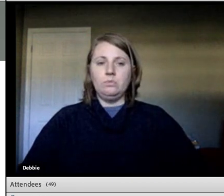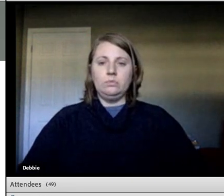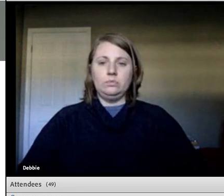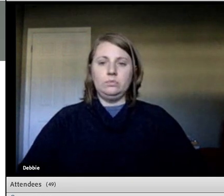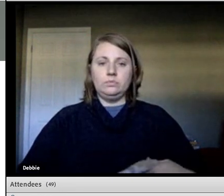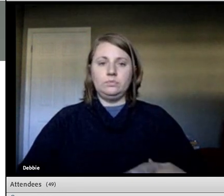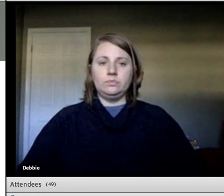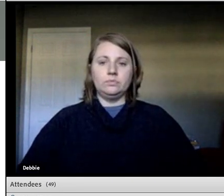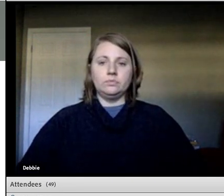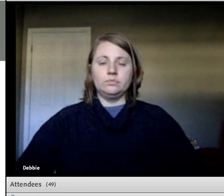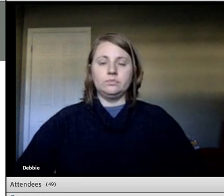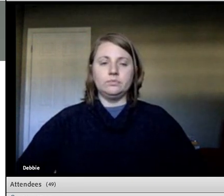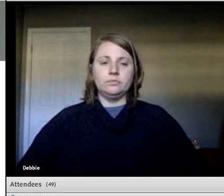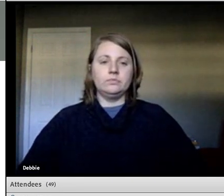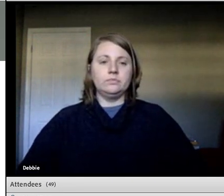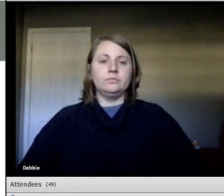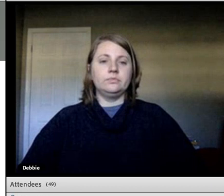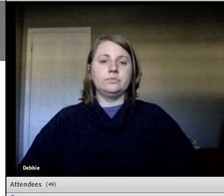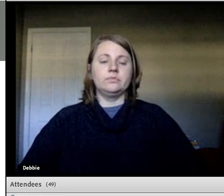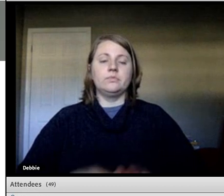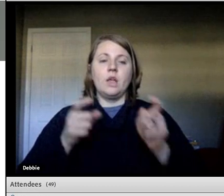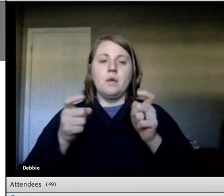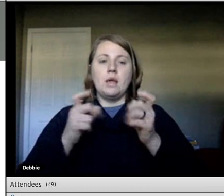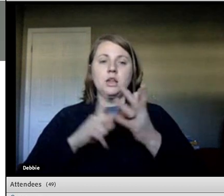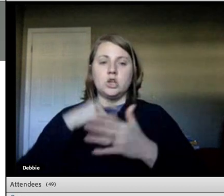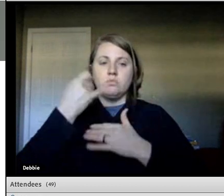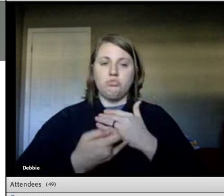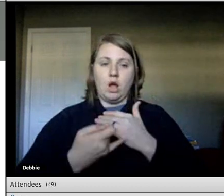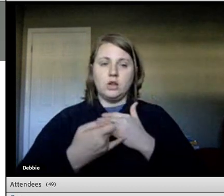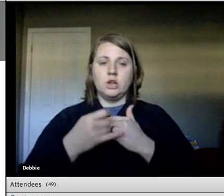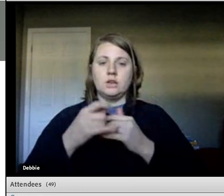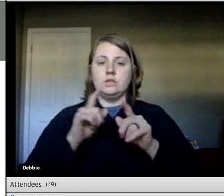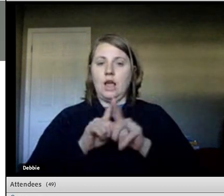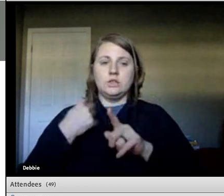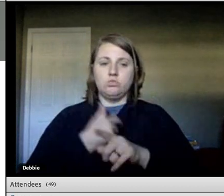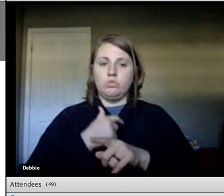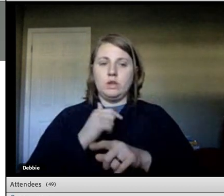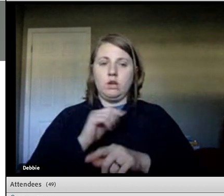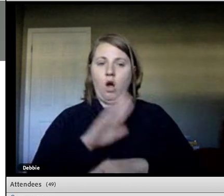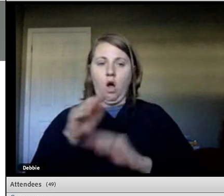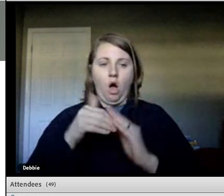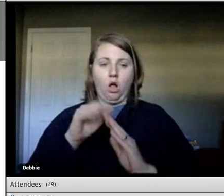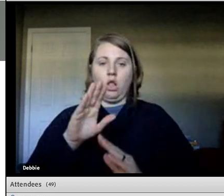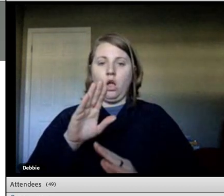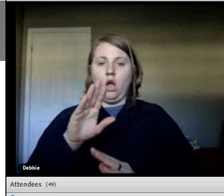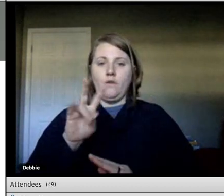Managing project as we all go virtual, but even if we're not virtual, managing projects is always a challenge